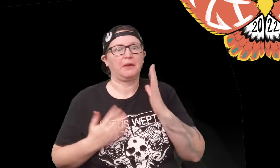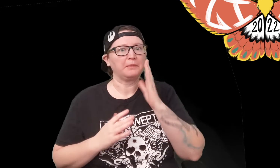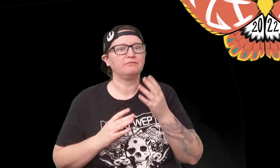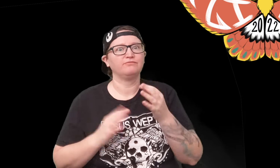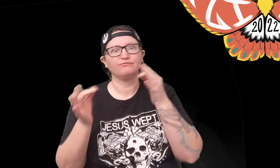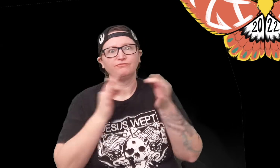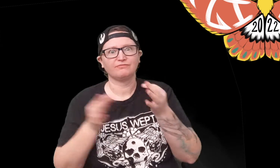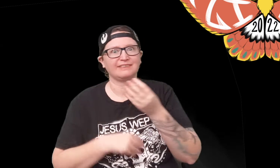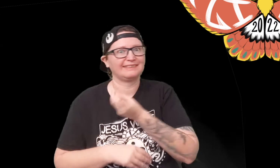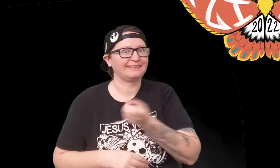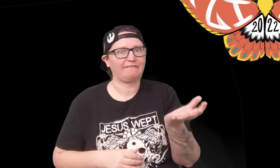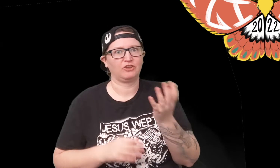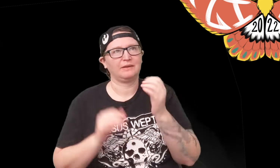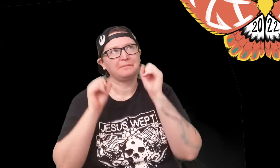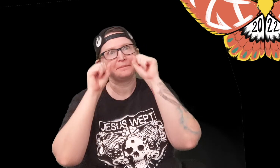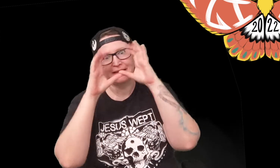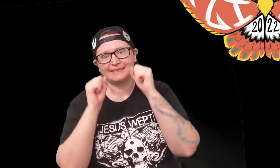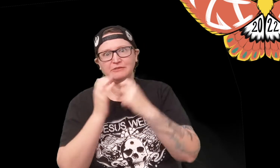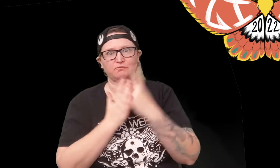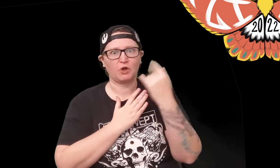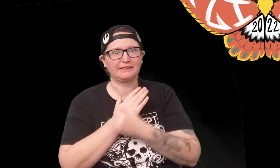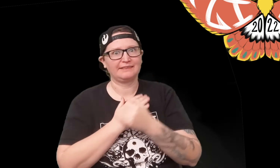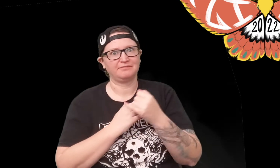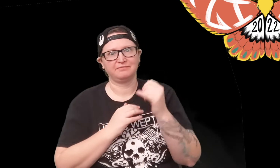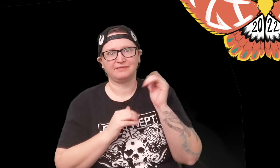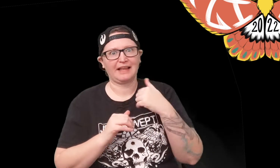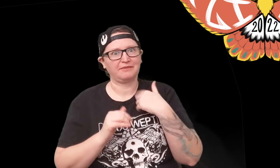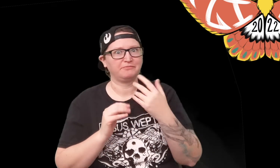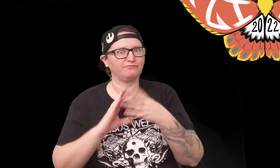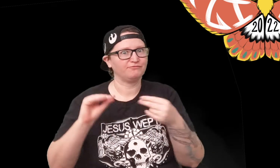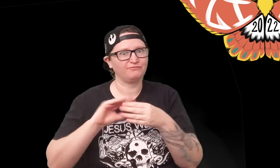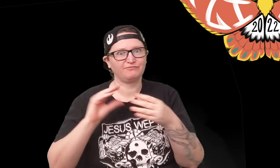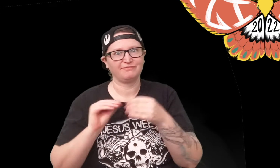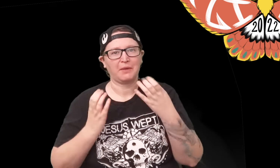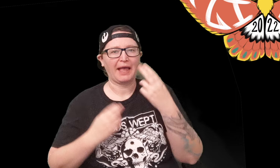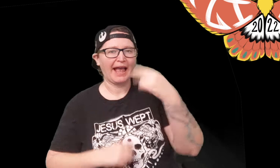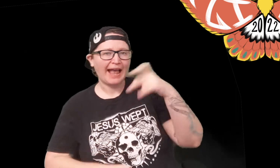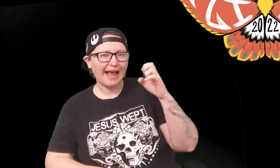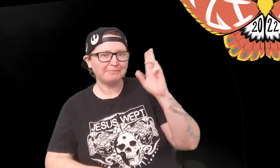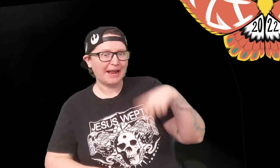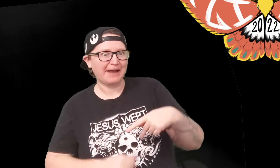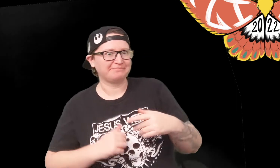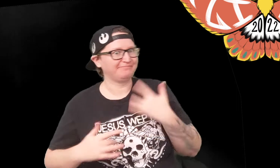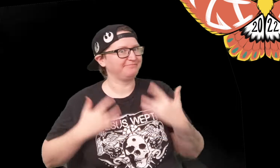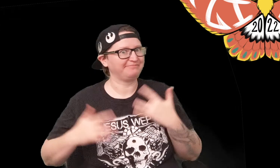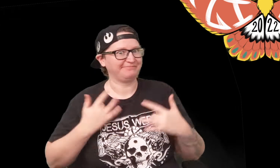tomorrow so I'm really thrilled to explain about a few different amazing projects and things kind of